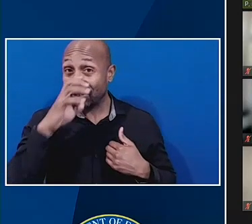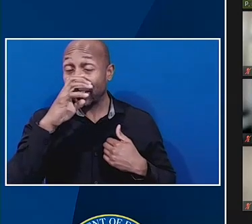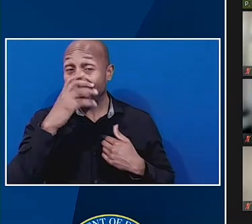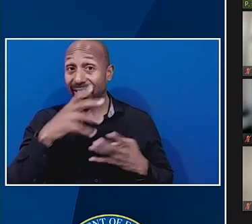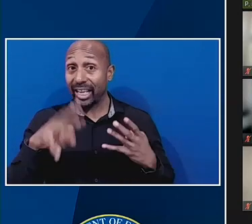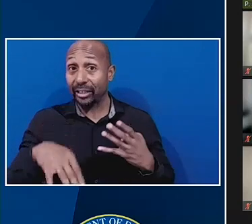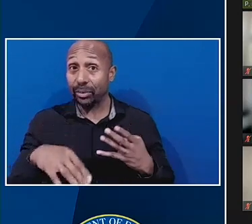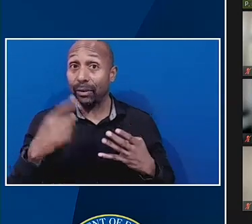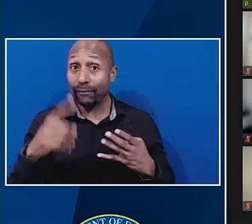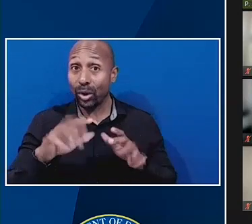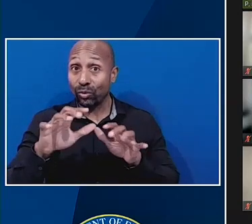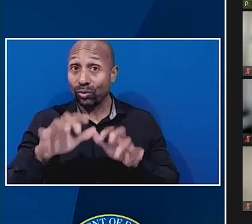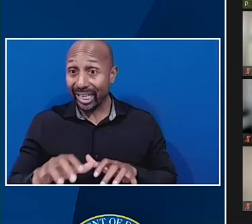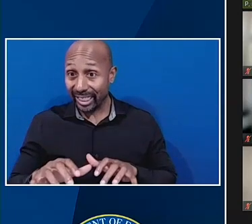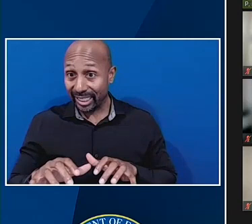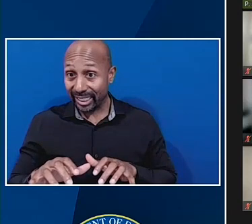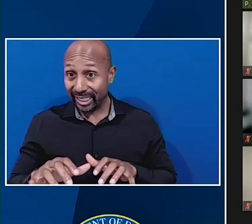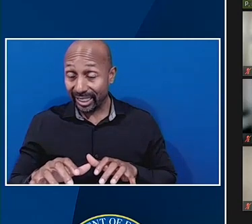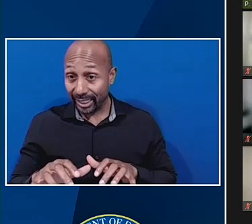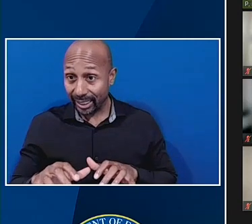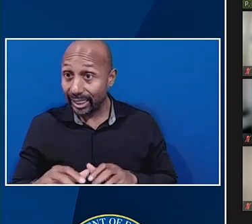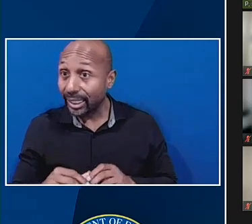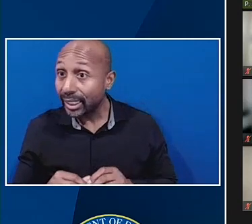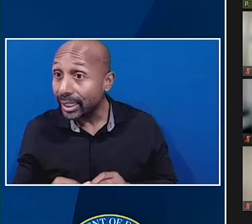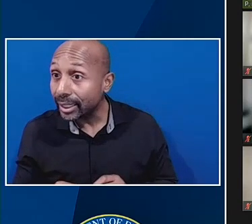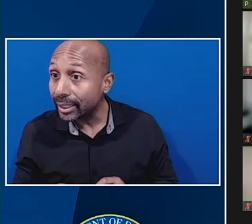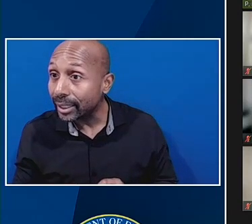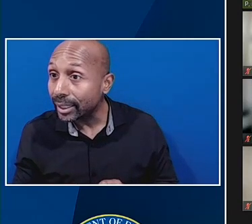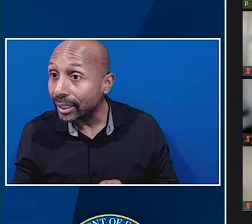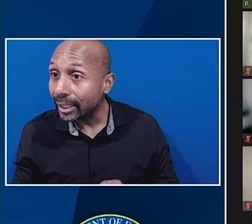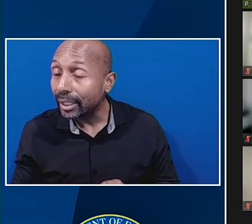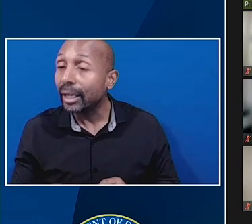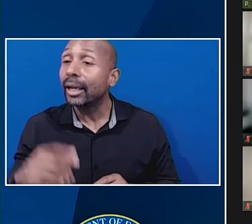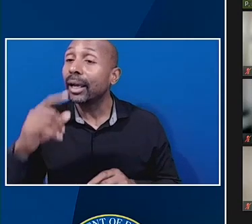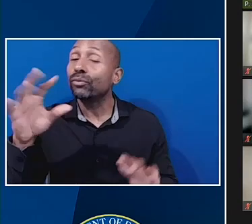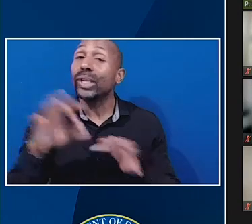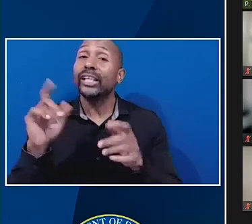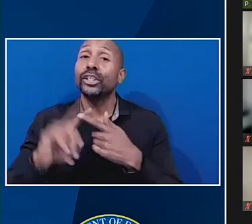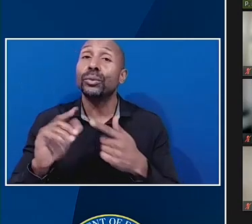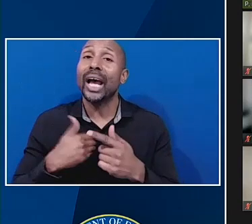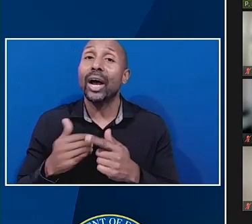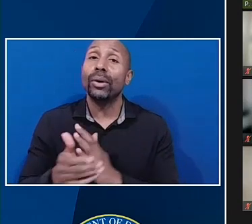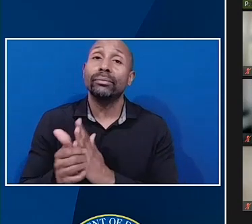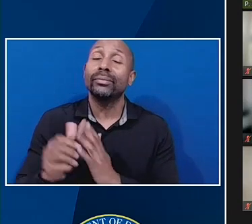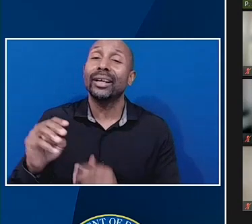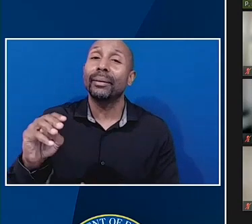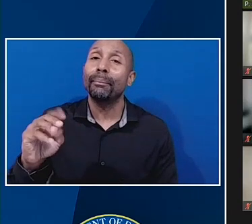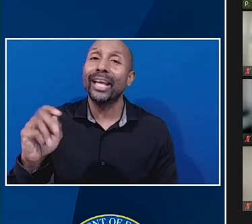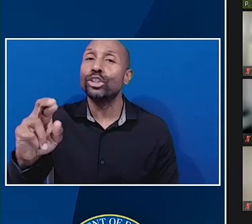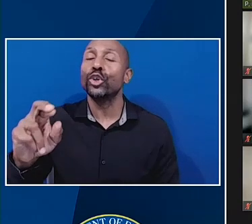meet our master calendar for promulgation of the regulations. So the planning for this starts very early.